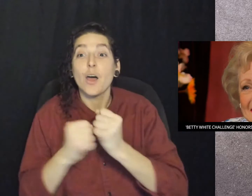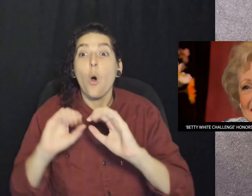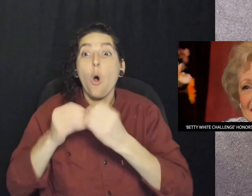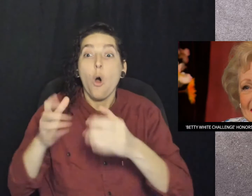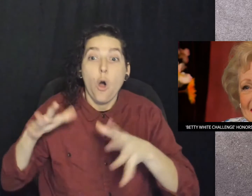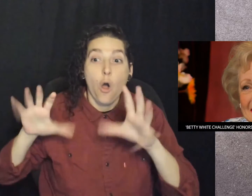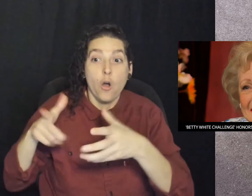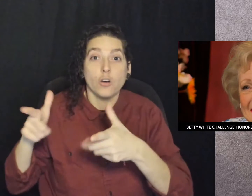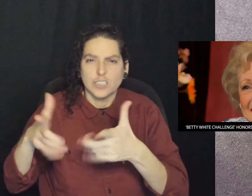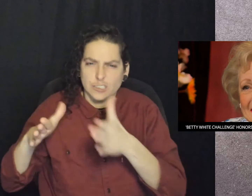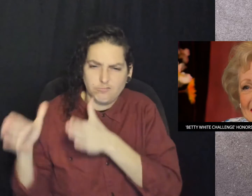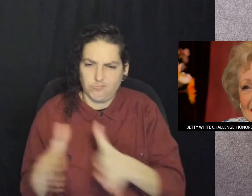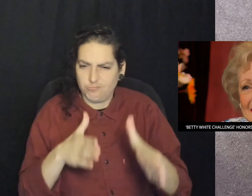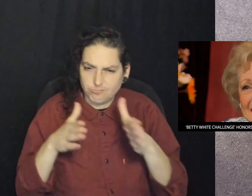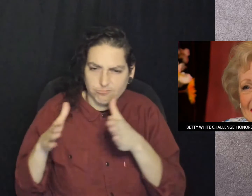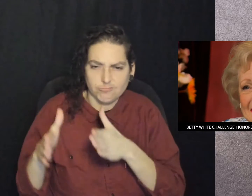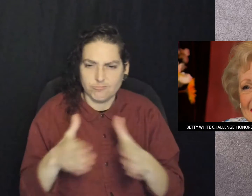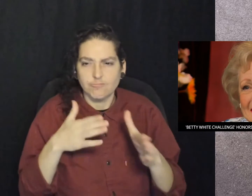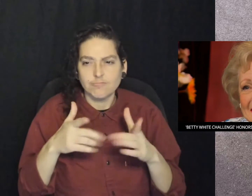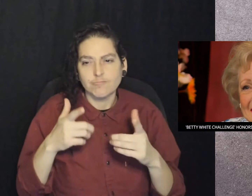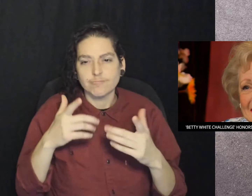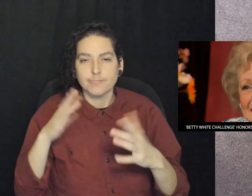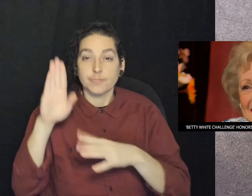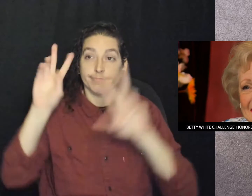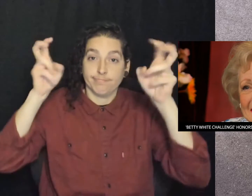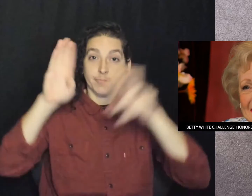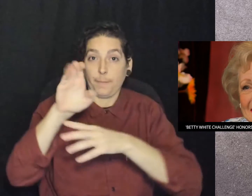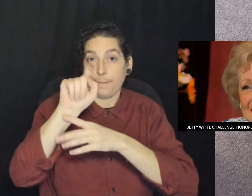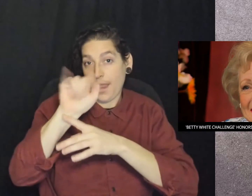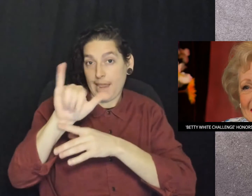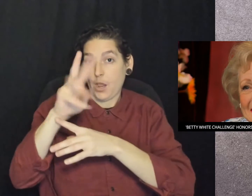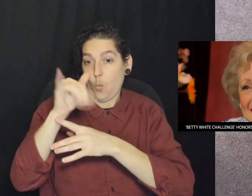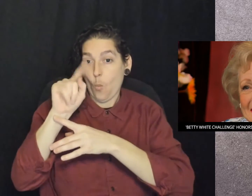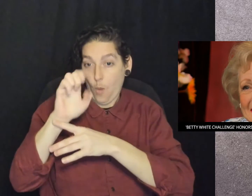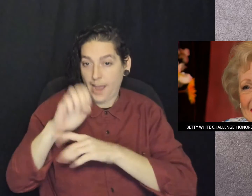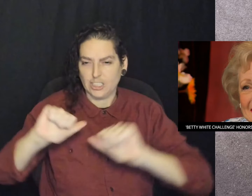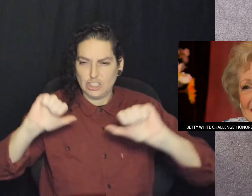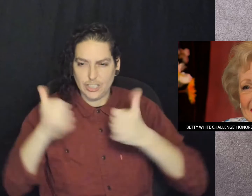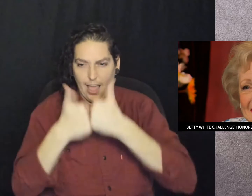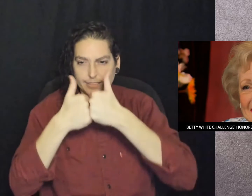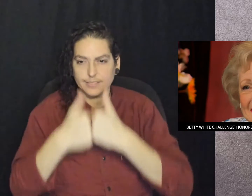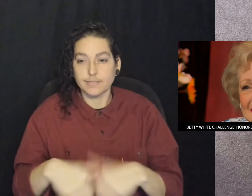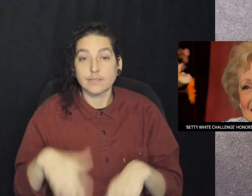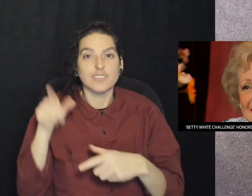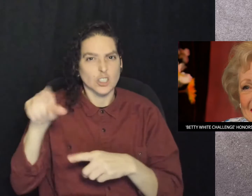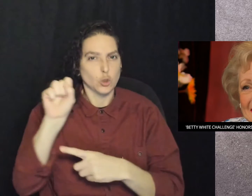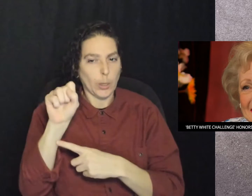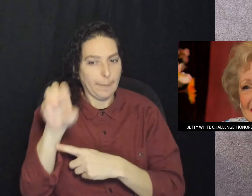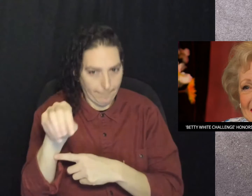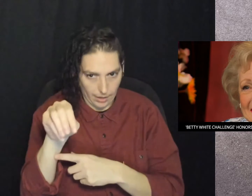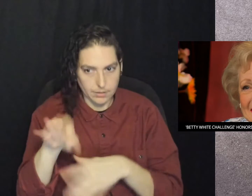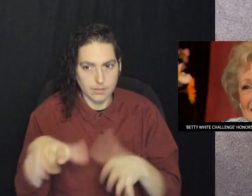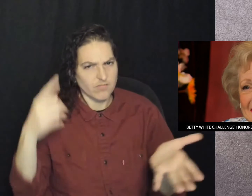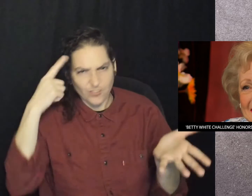fans of late actress Betty White are encouraging and organizing the Betty White challenge on social